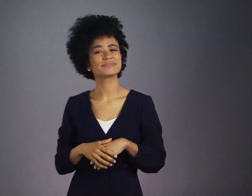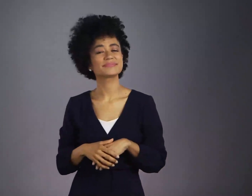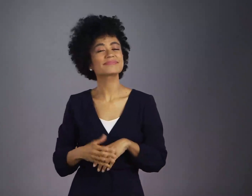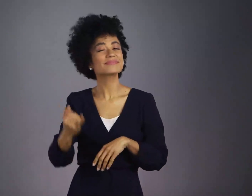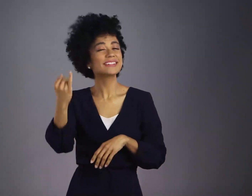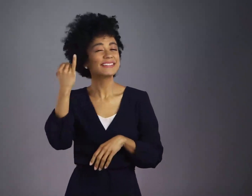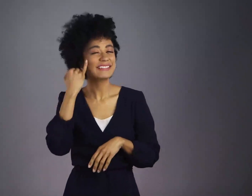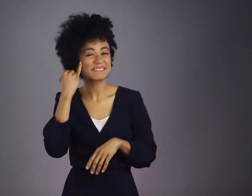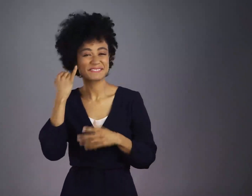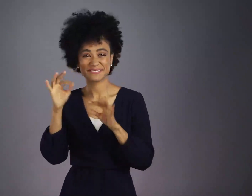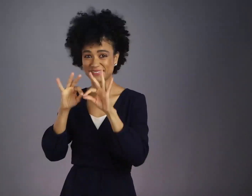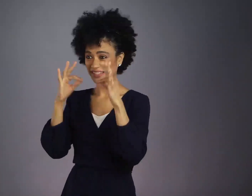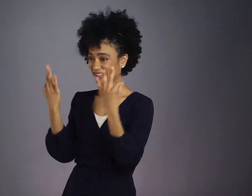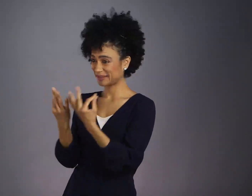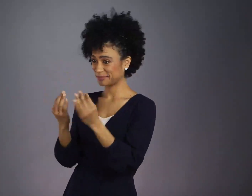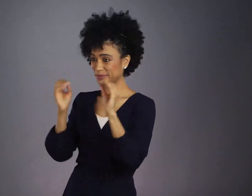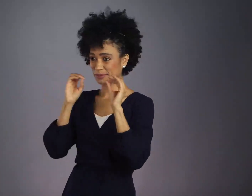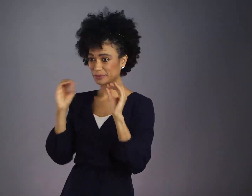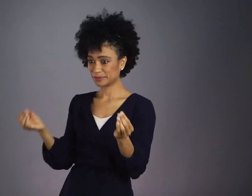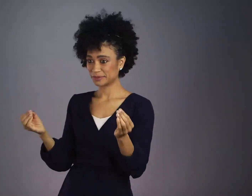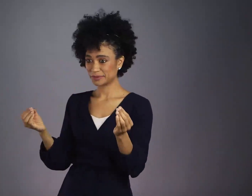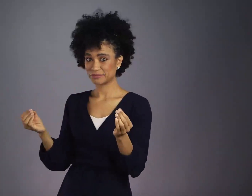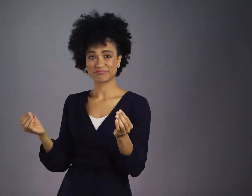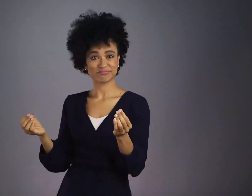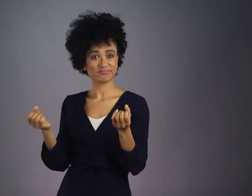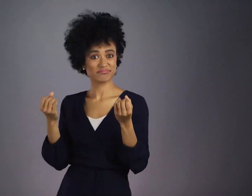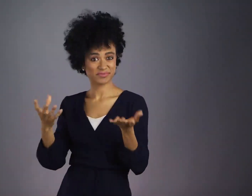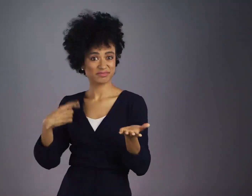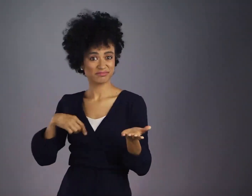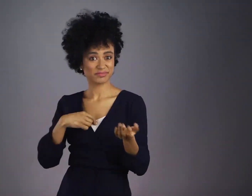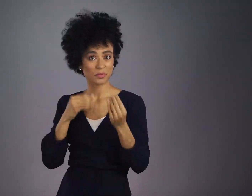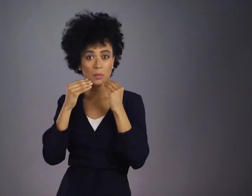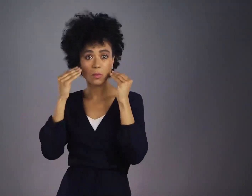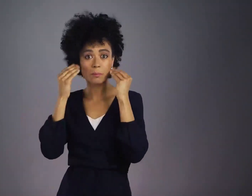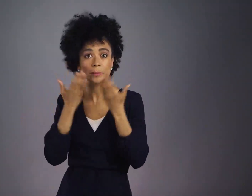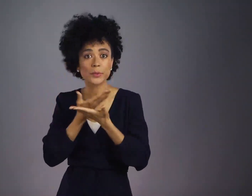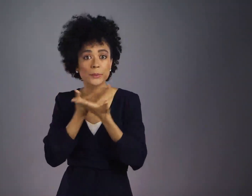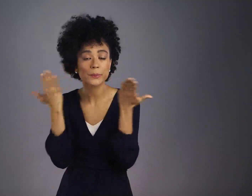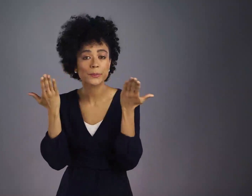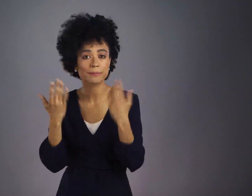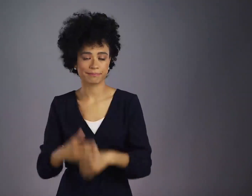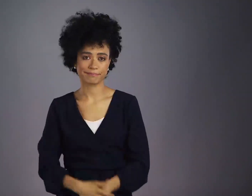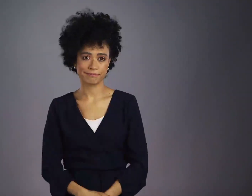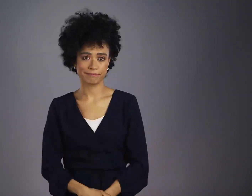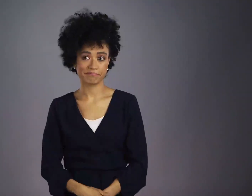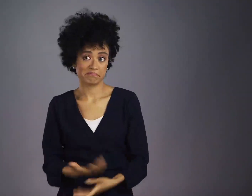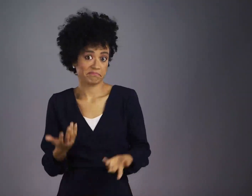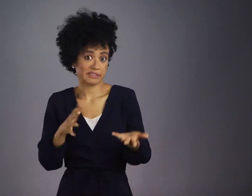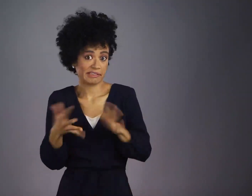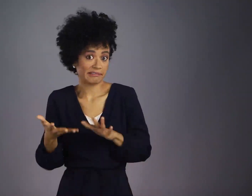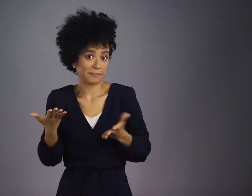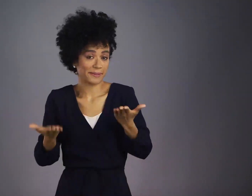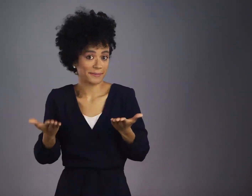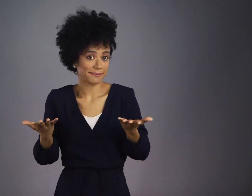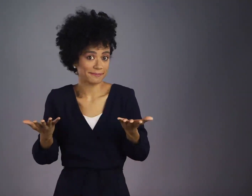Had this not been so, many of us would have no homes today, would perhaps be dead.